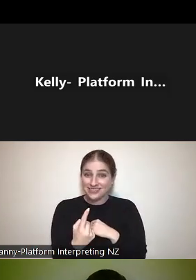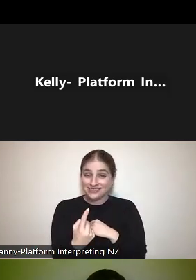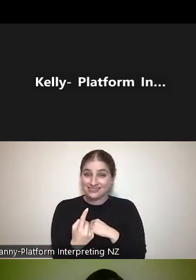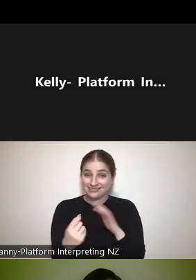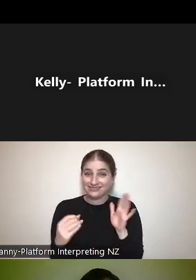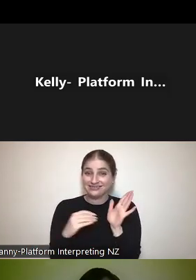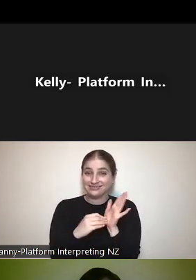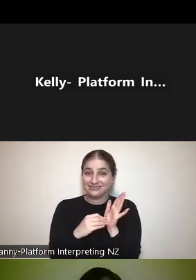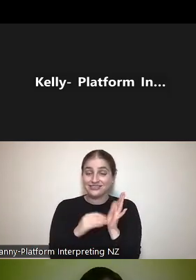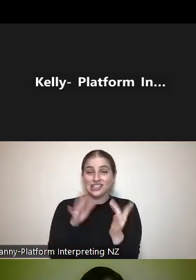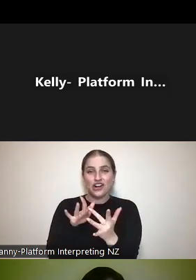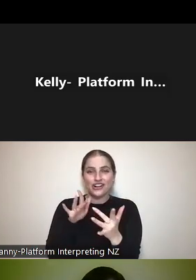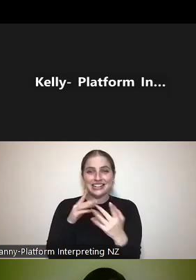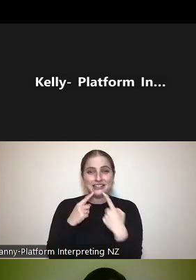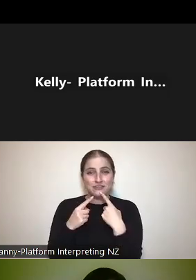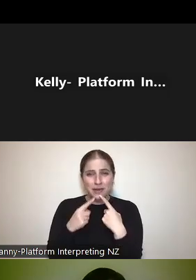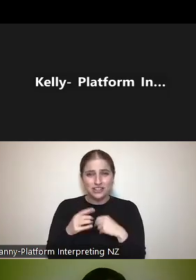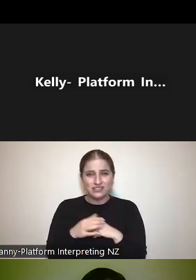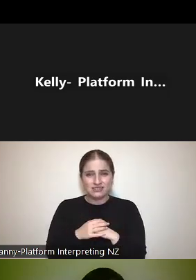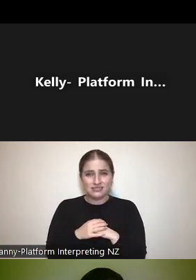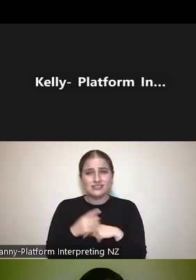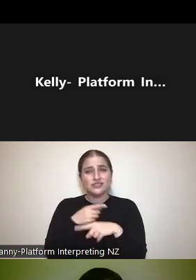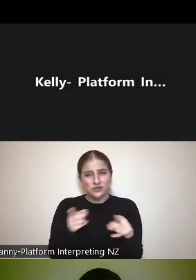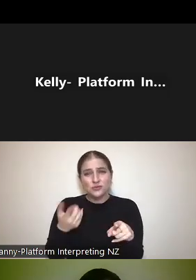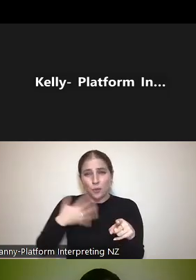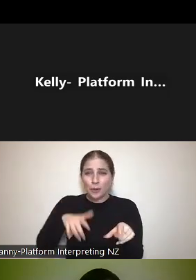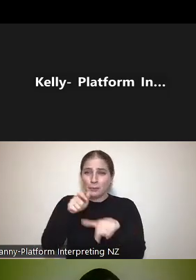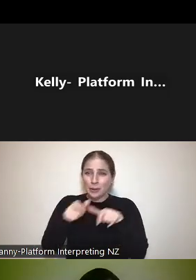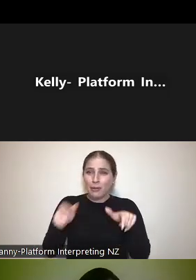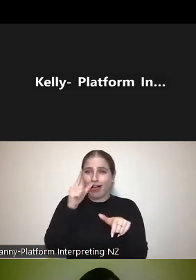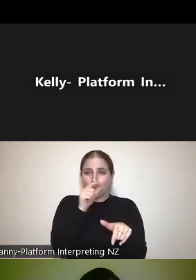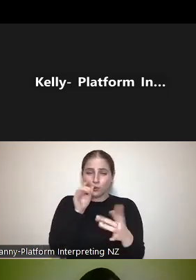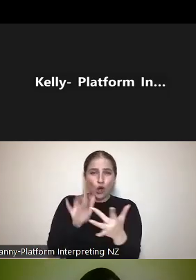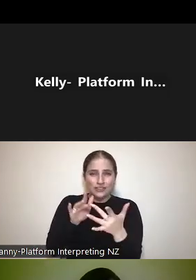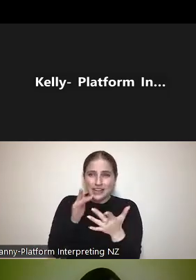So, you want people to be able to get in touch with you to get the rest of the details they need.